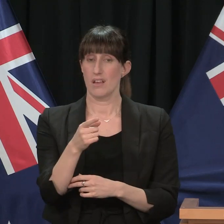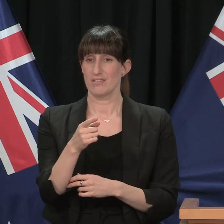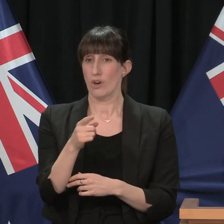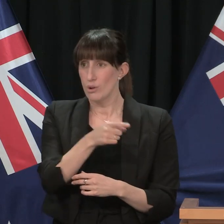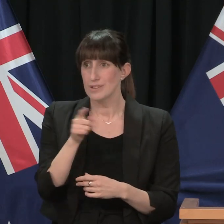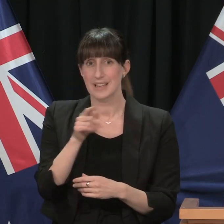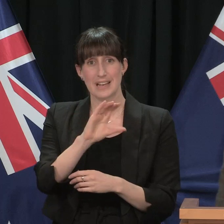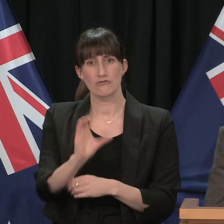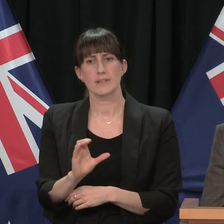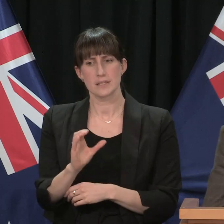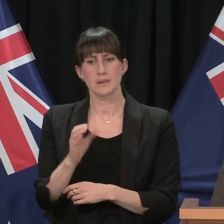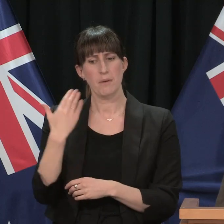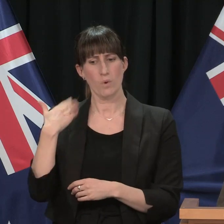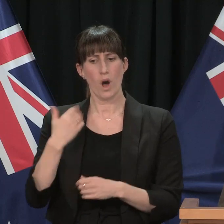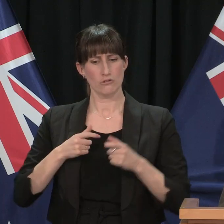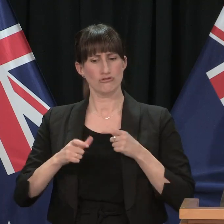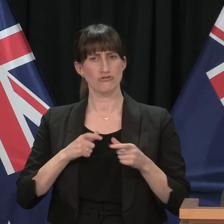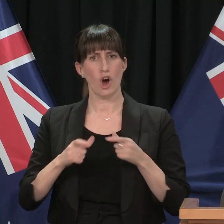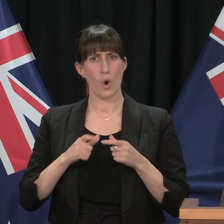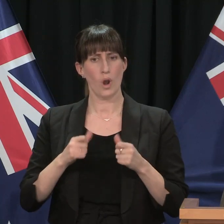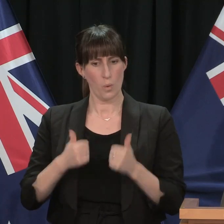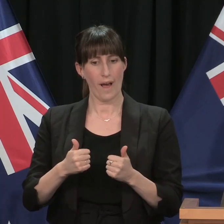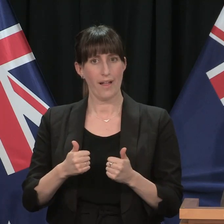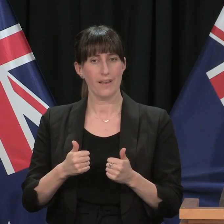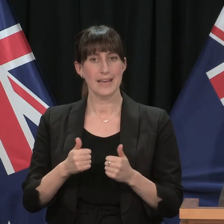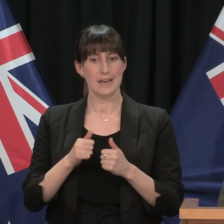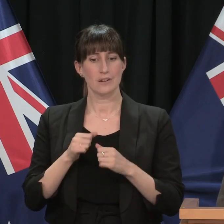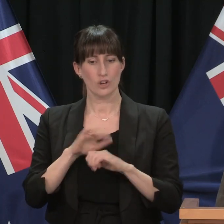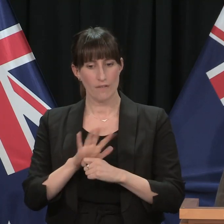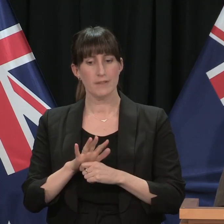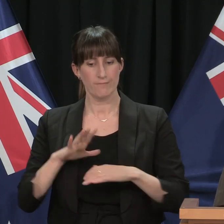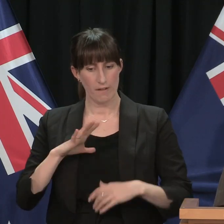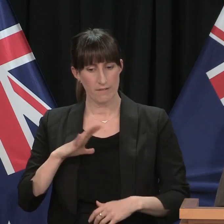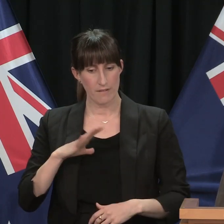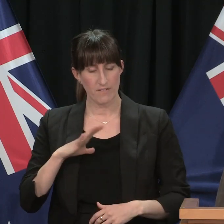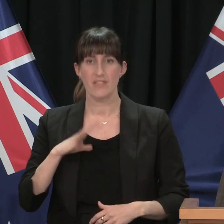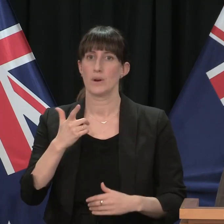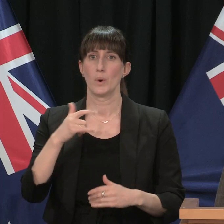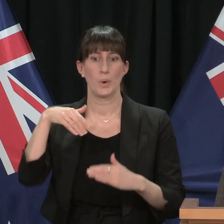previously had COVID-19 under control but where there has been quite a significant